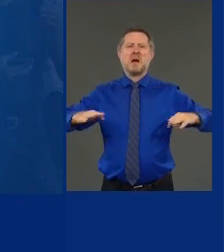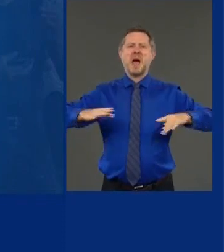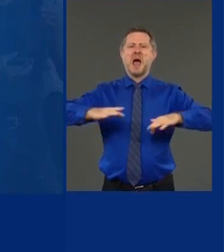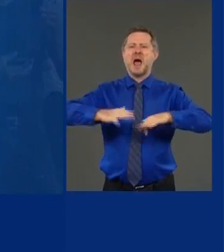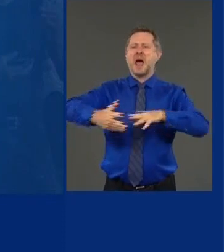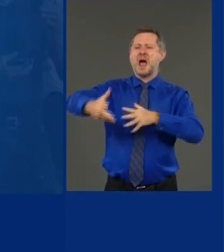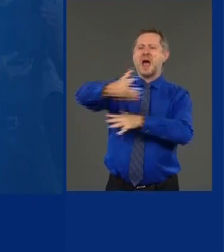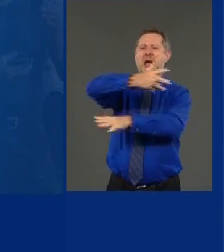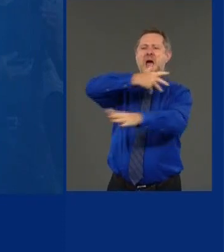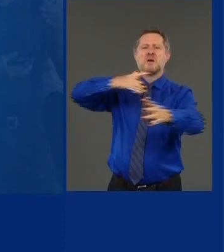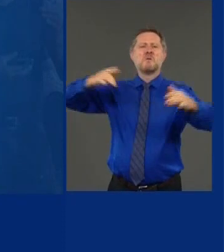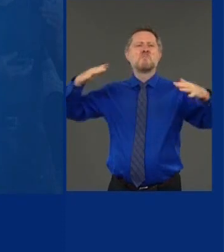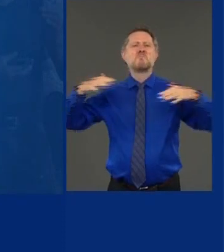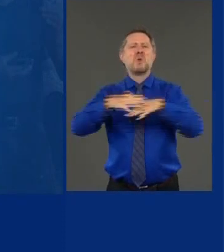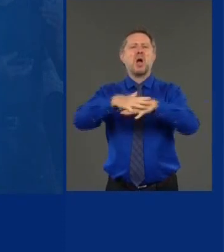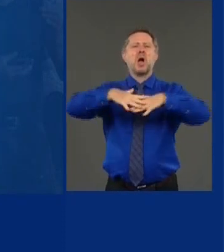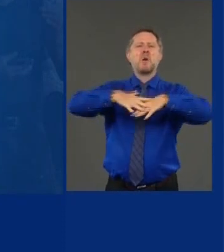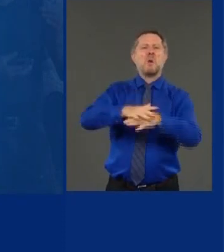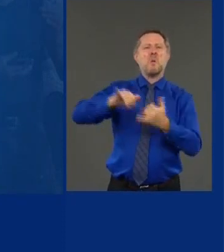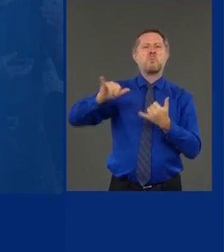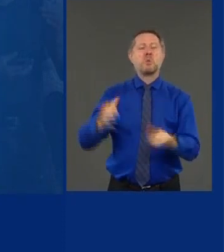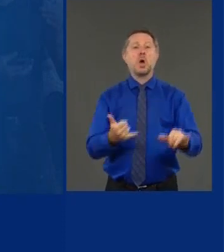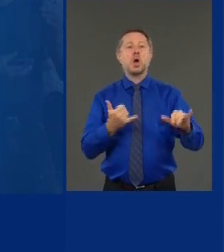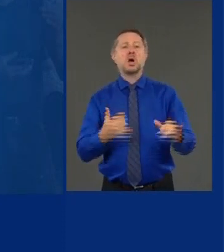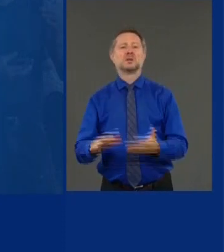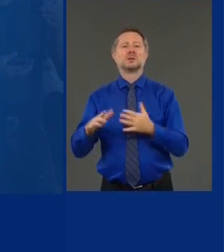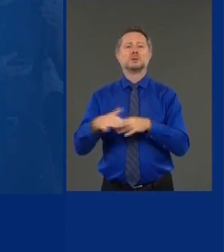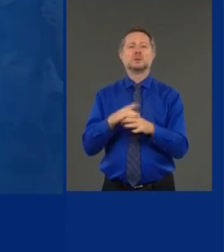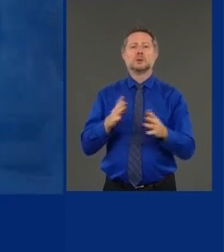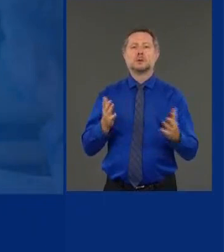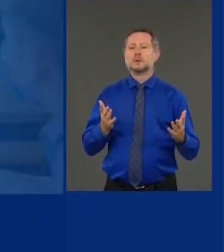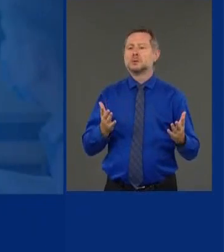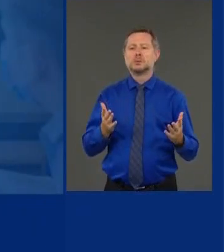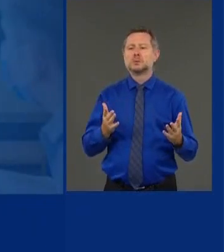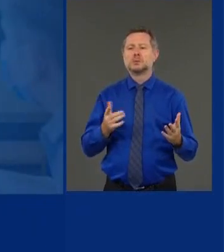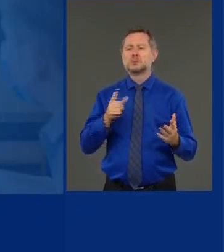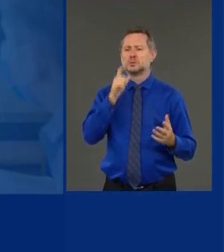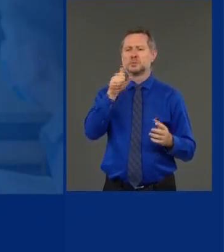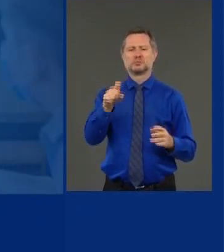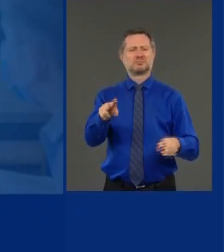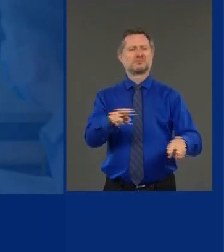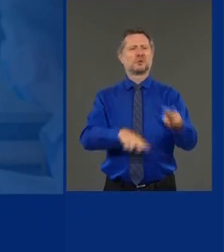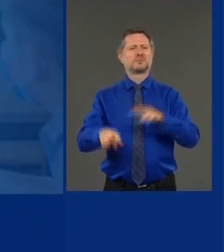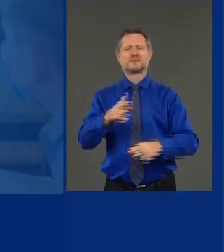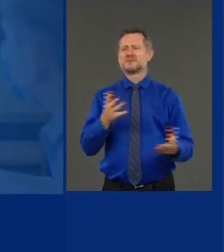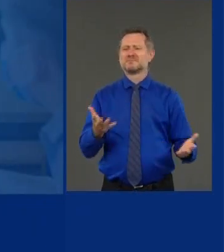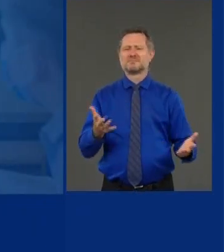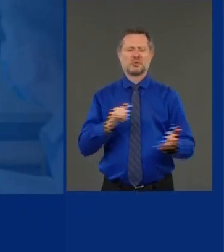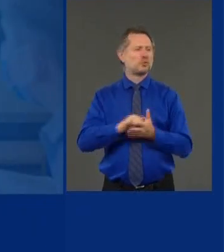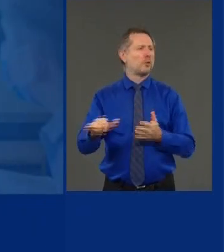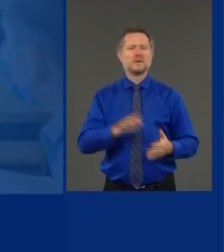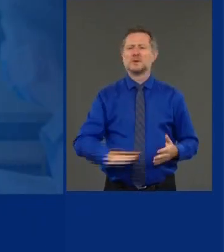AND ILLEGAL. UNDER THE PROSCIUTTO BRIDGE, APPARENTLY, DOZENS OF PEOPLE PARTYING.